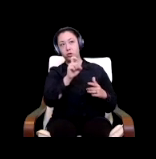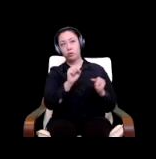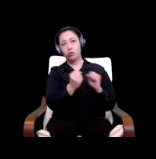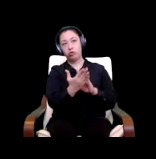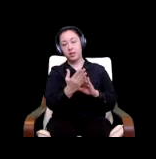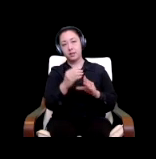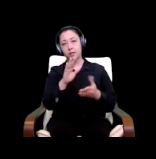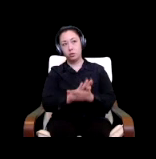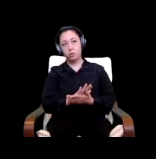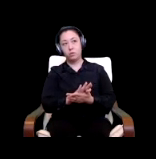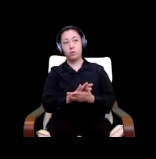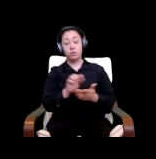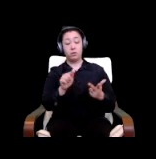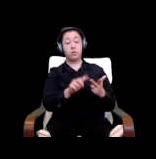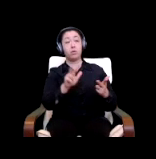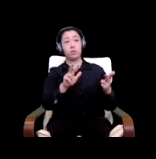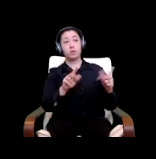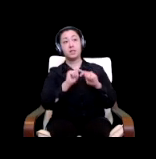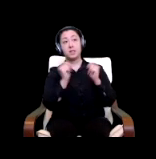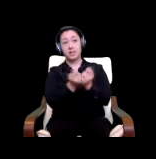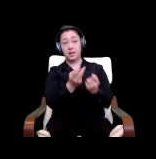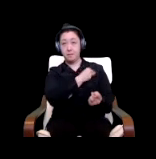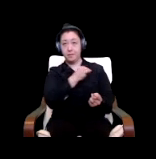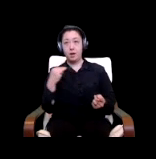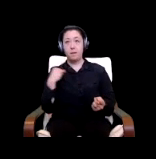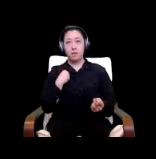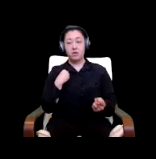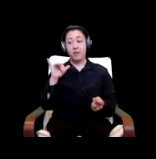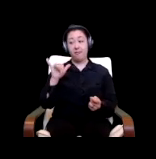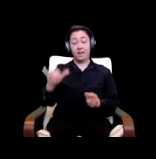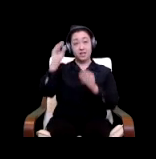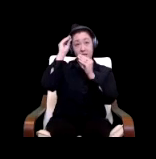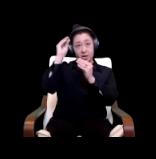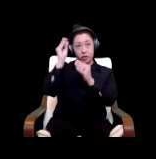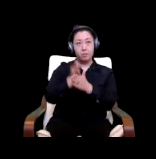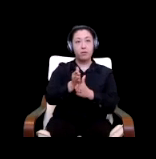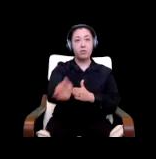The team members are the educational professionals might be involved in addressing that specific